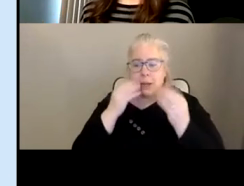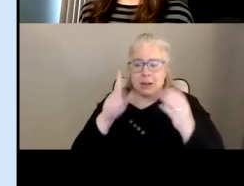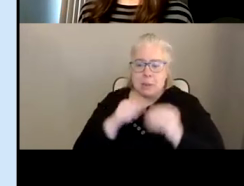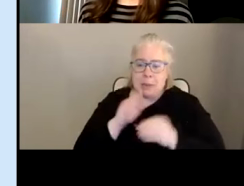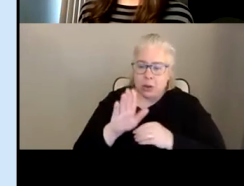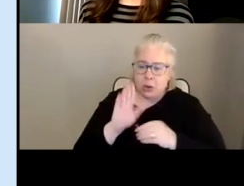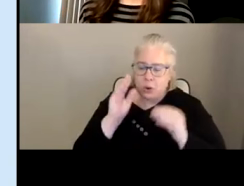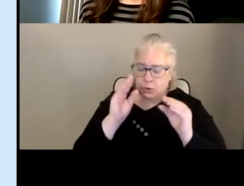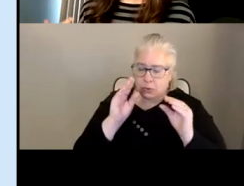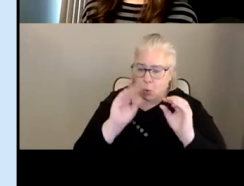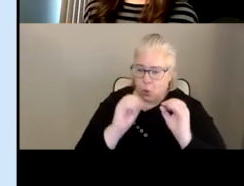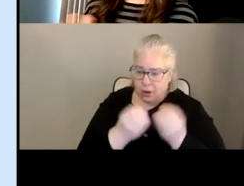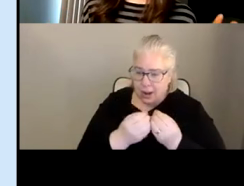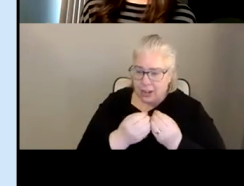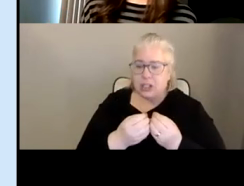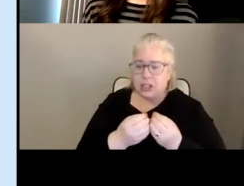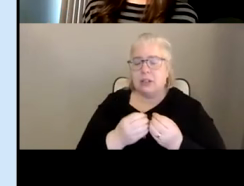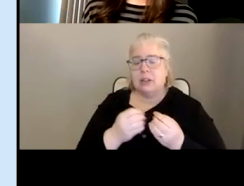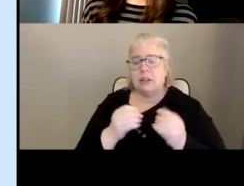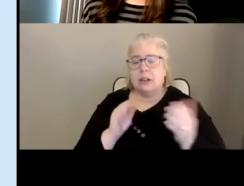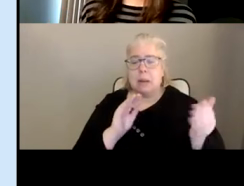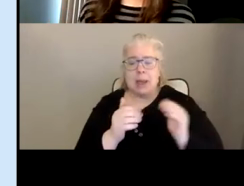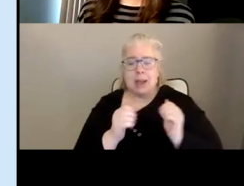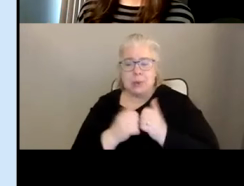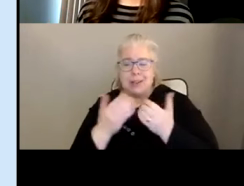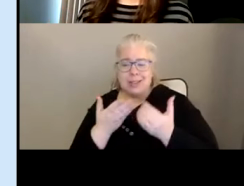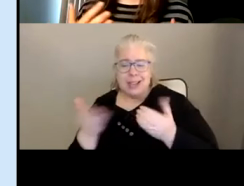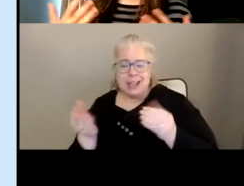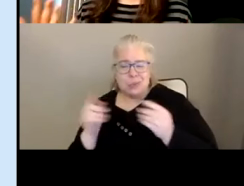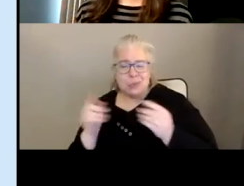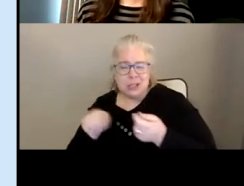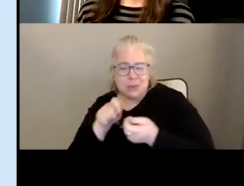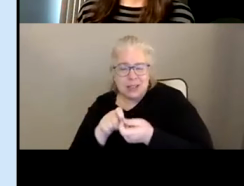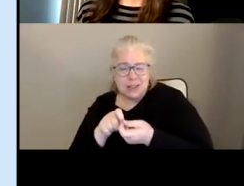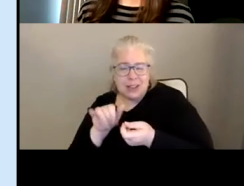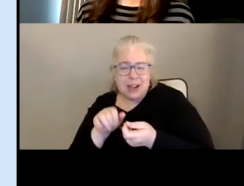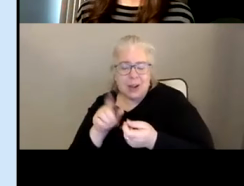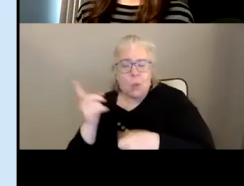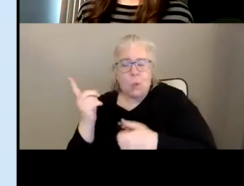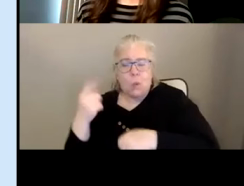in those target languages versus things that are more specific like those one time event flyers.